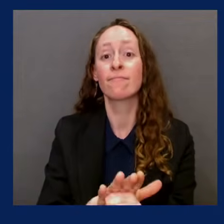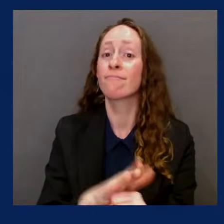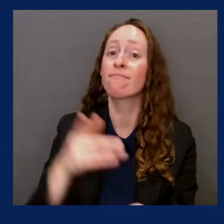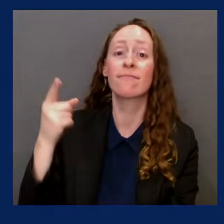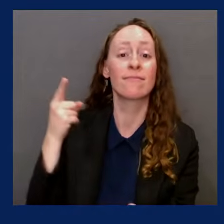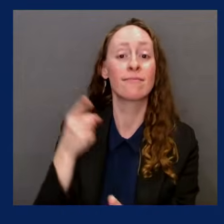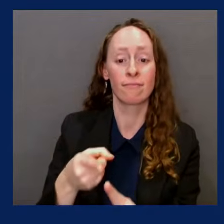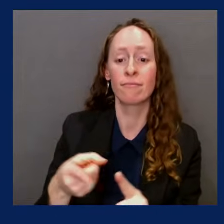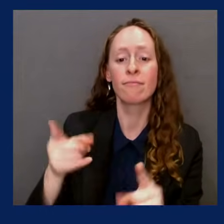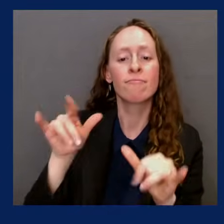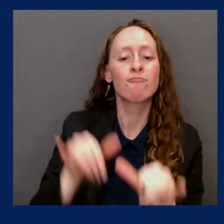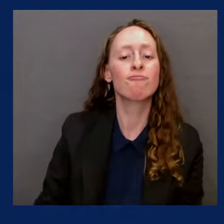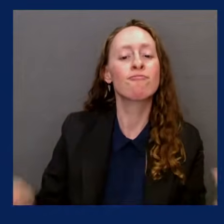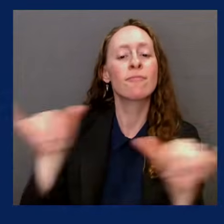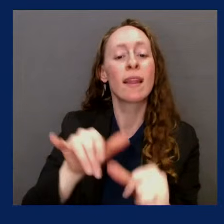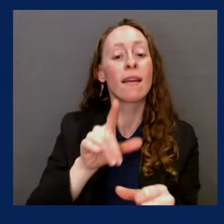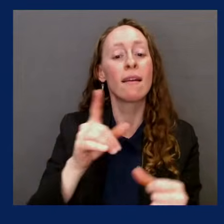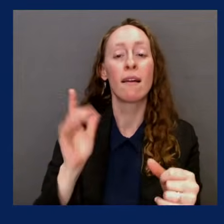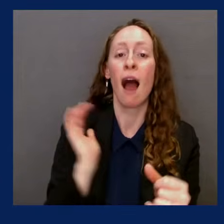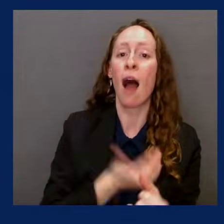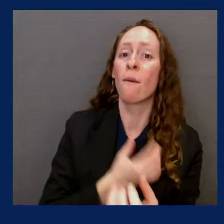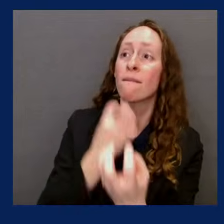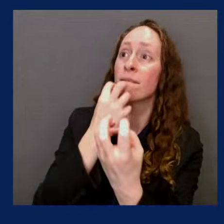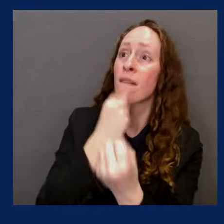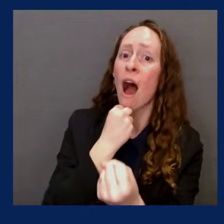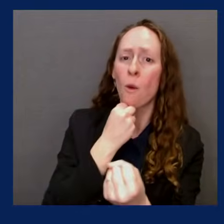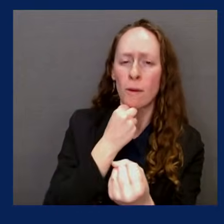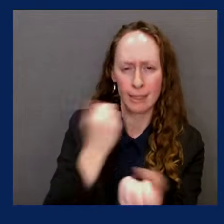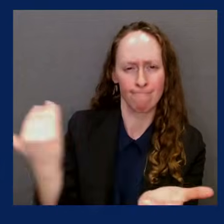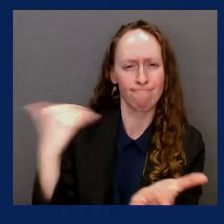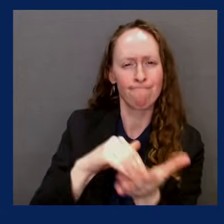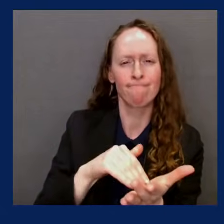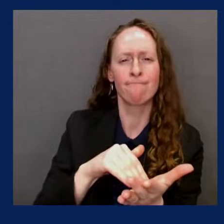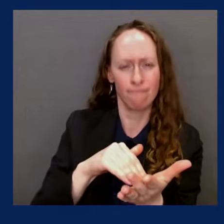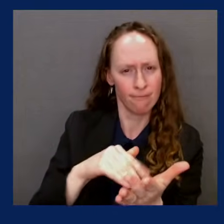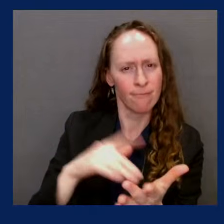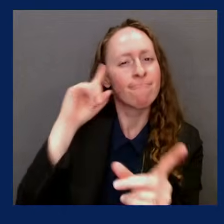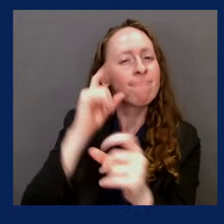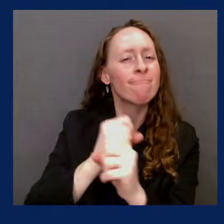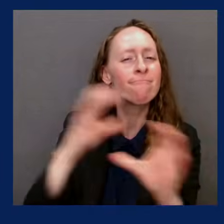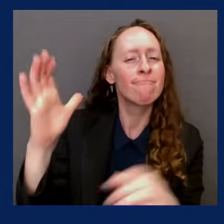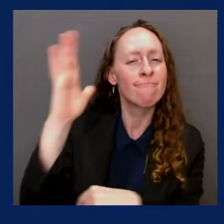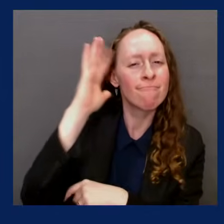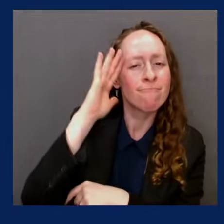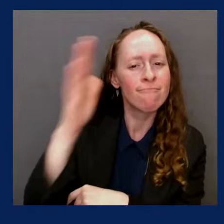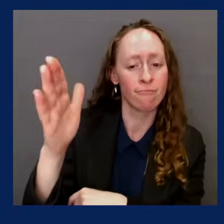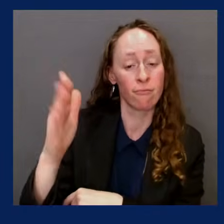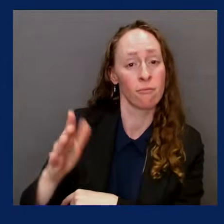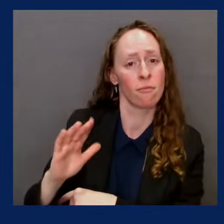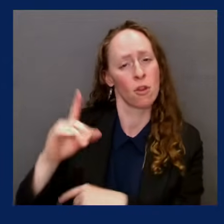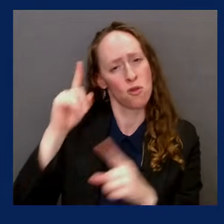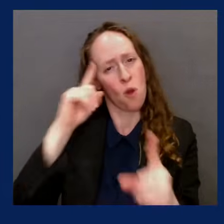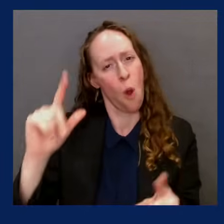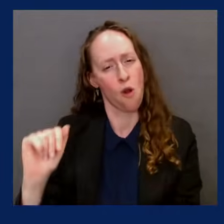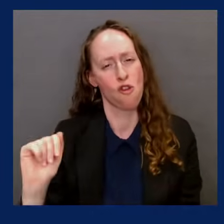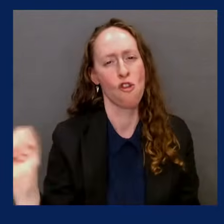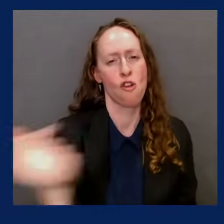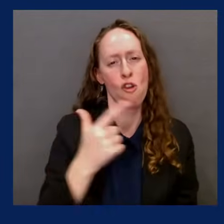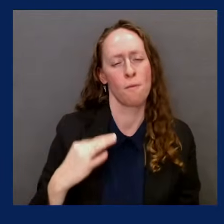for both of us and all the region. So, I want to thank you, again, for being here. Thank you for your partnership and your leadership